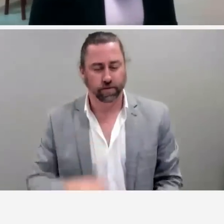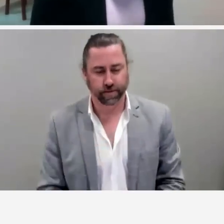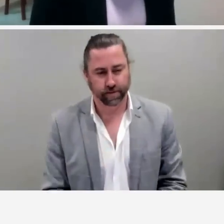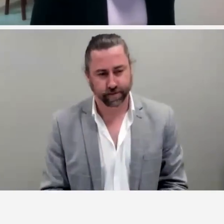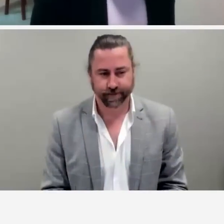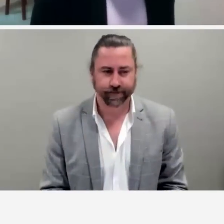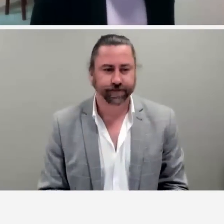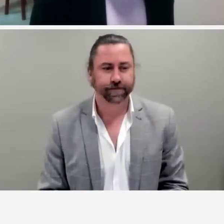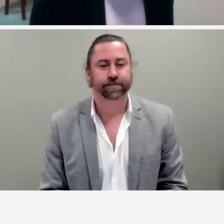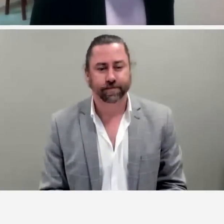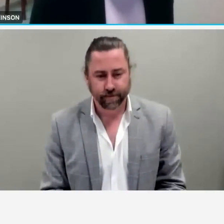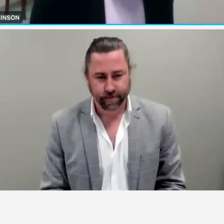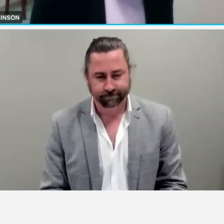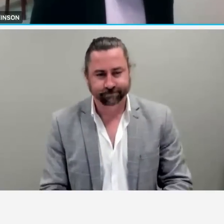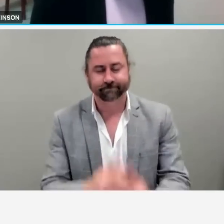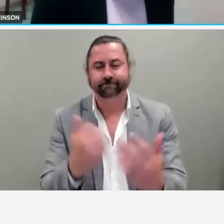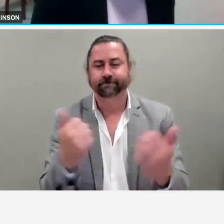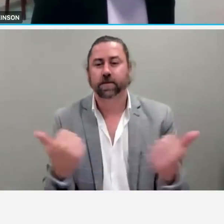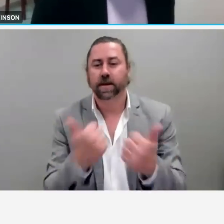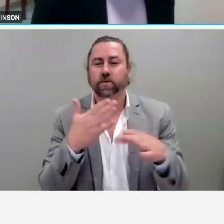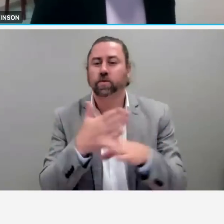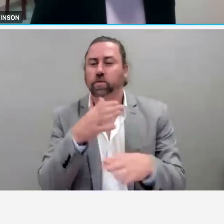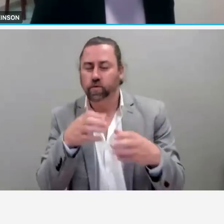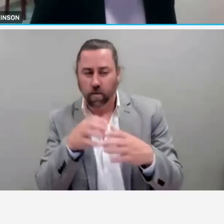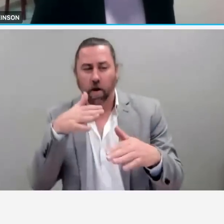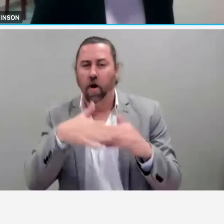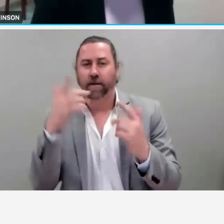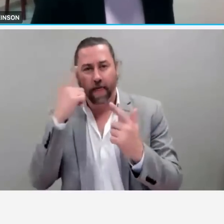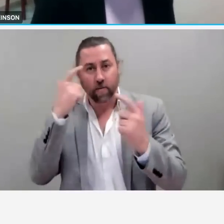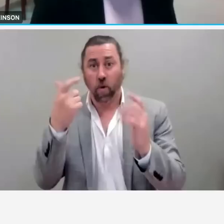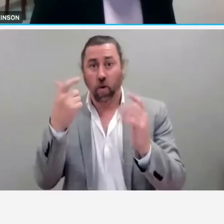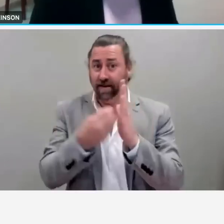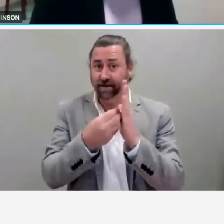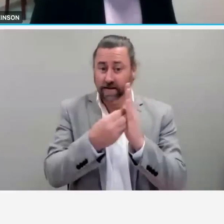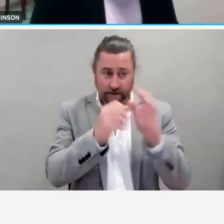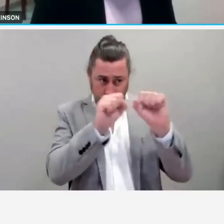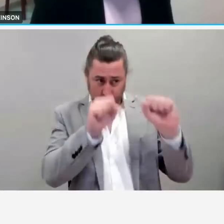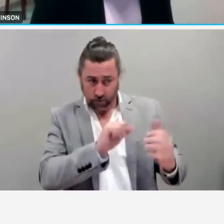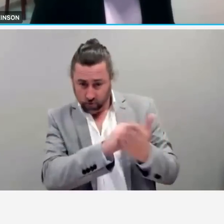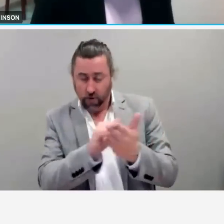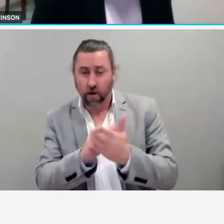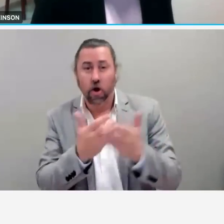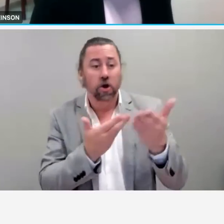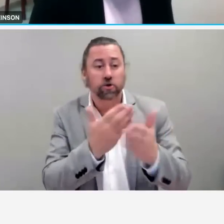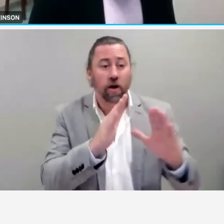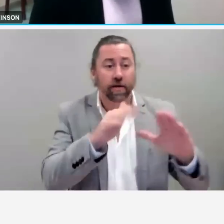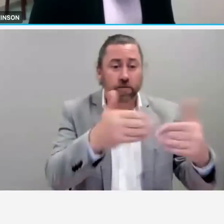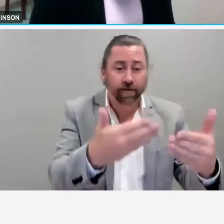So we also conducted multiple workshops on the proposed funding model with service providers, consumers and peak bodies.